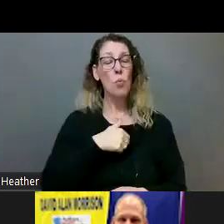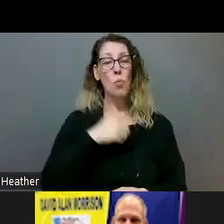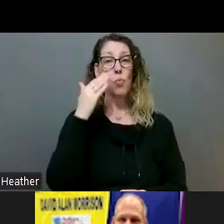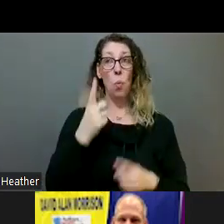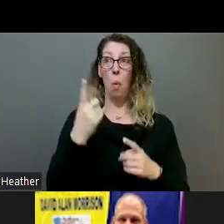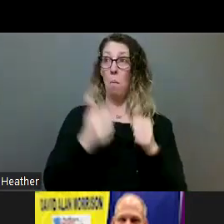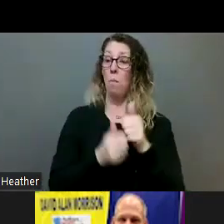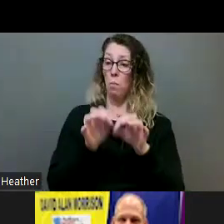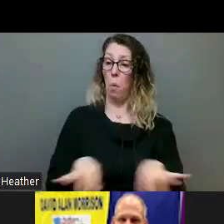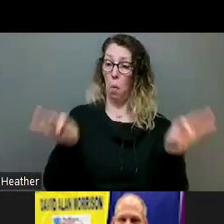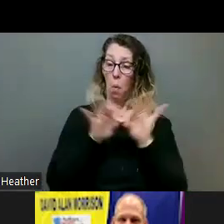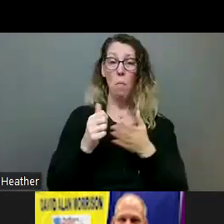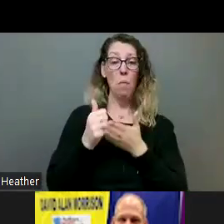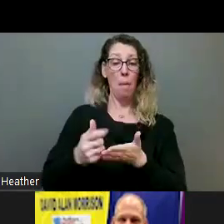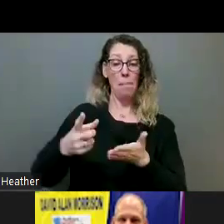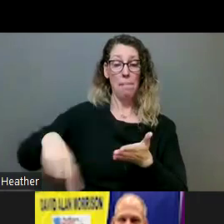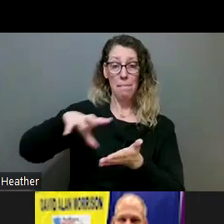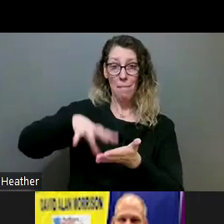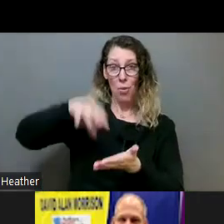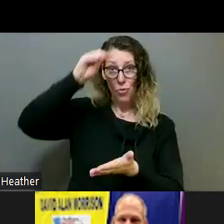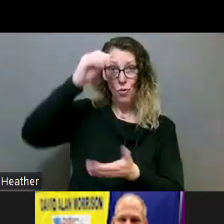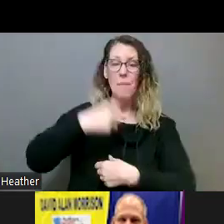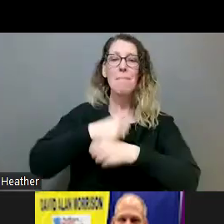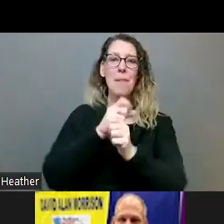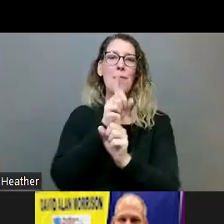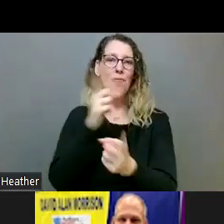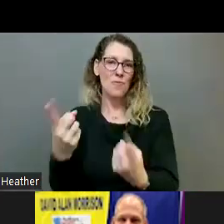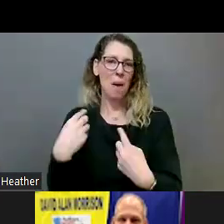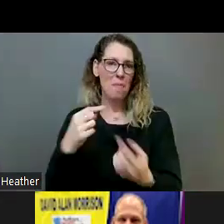do to help our students learn is to make sure they come to school consistently